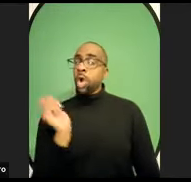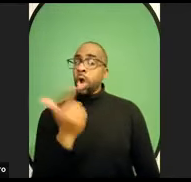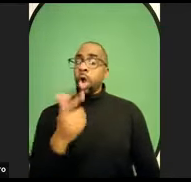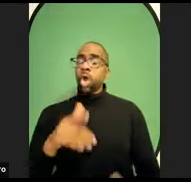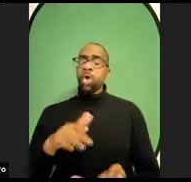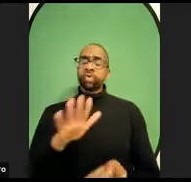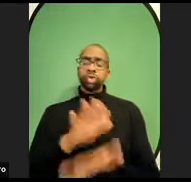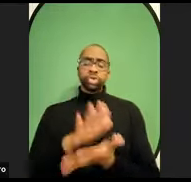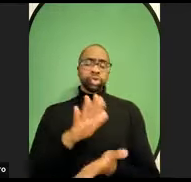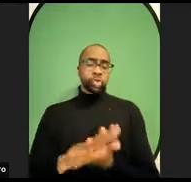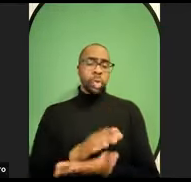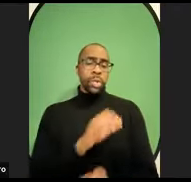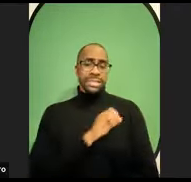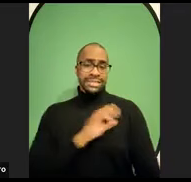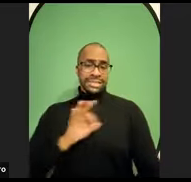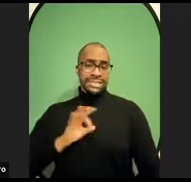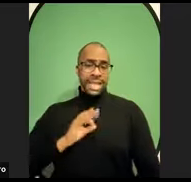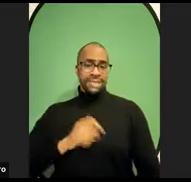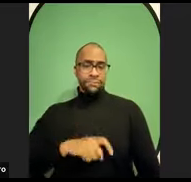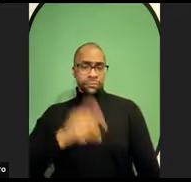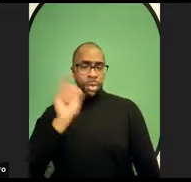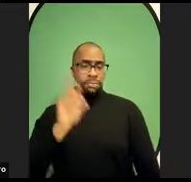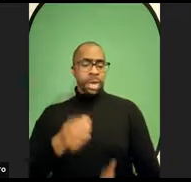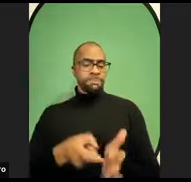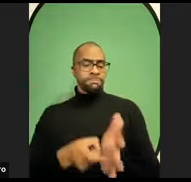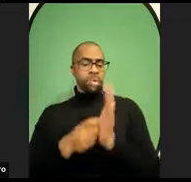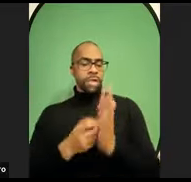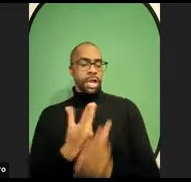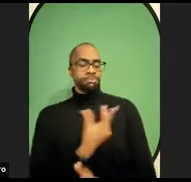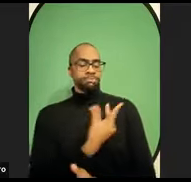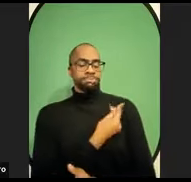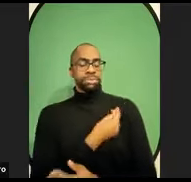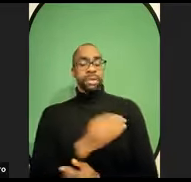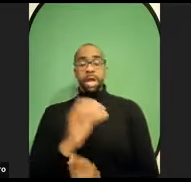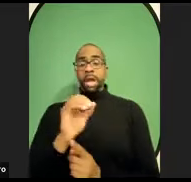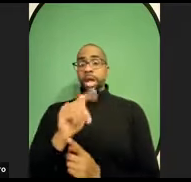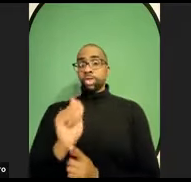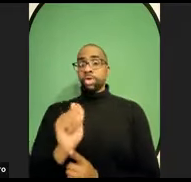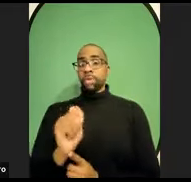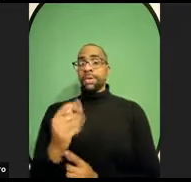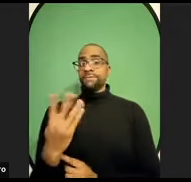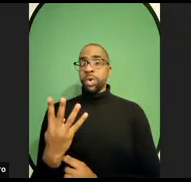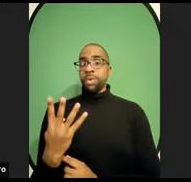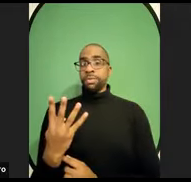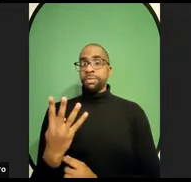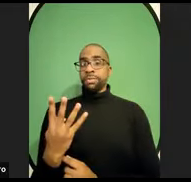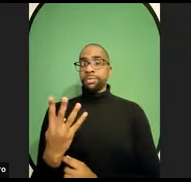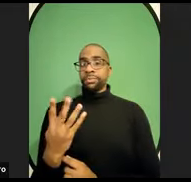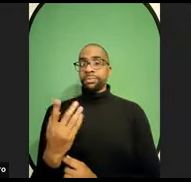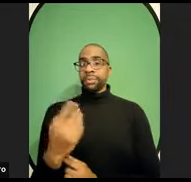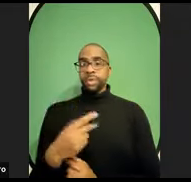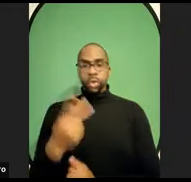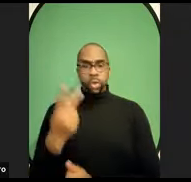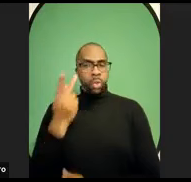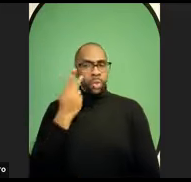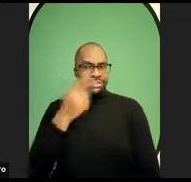employee. first shot by October. r 4, and we really